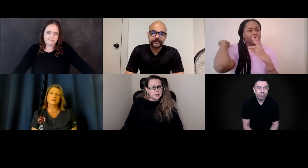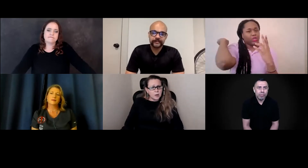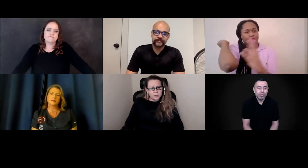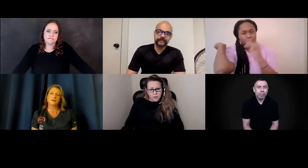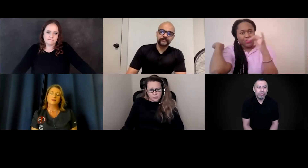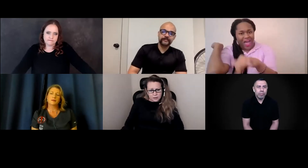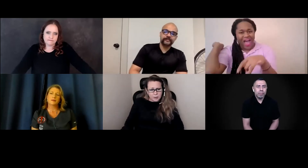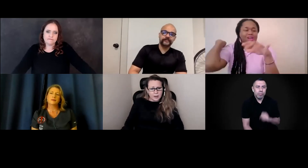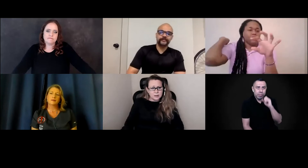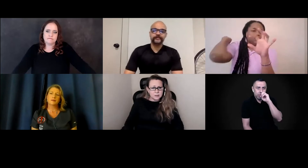And so I've done that in the past.